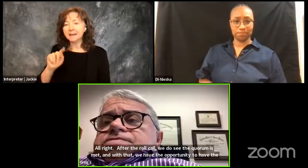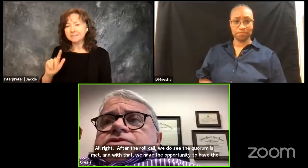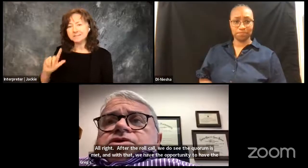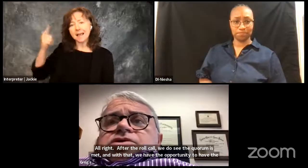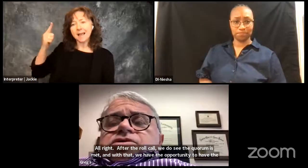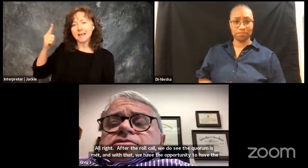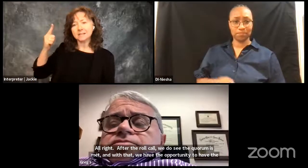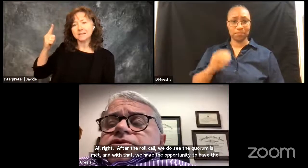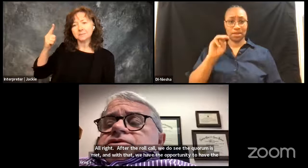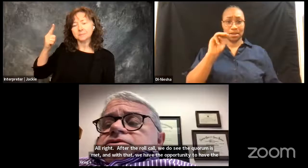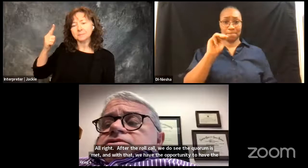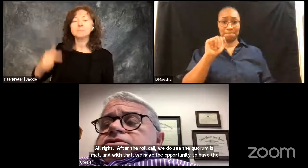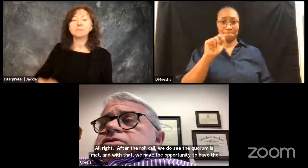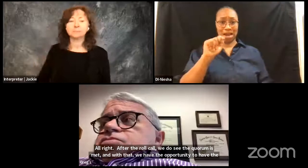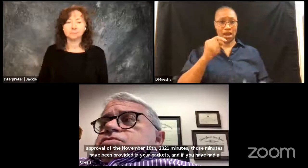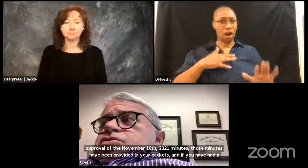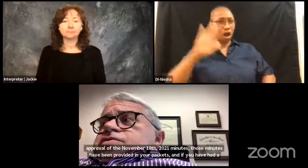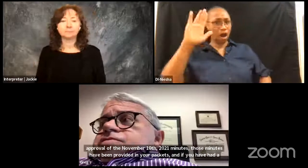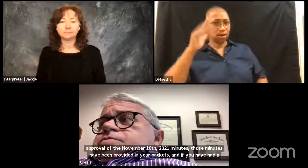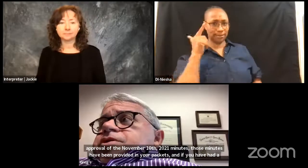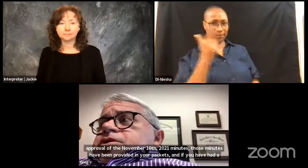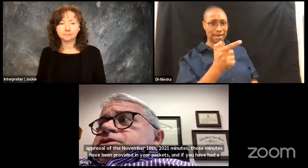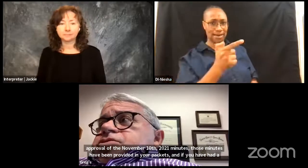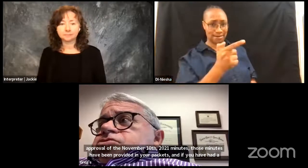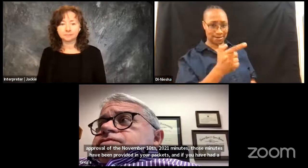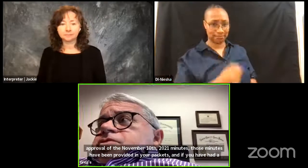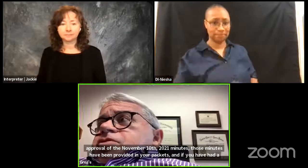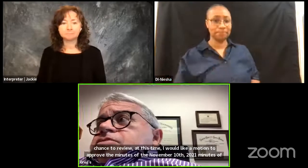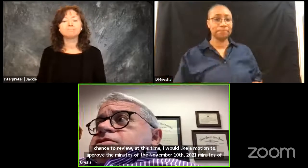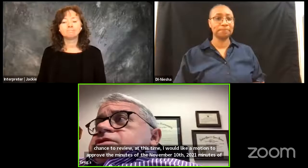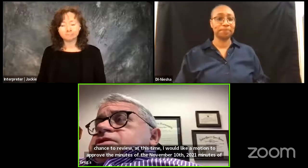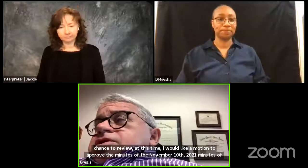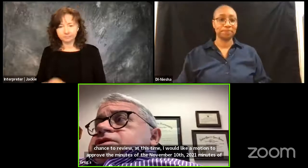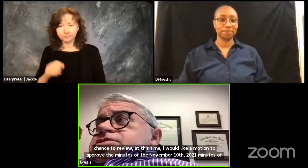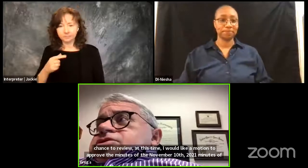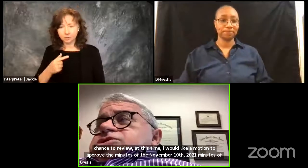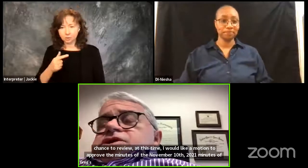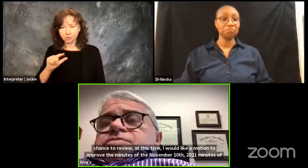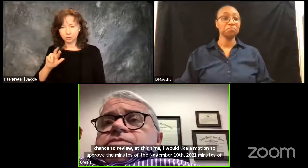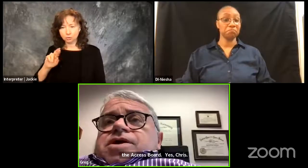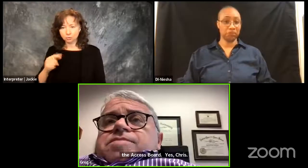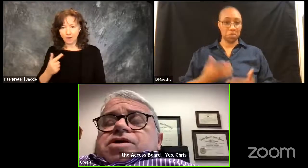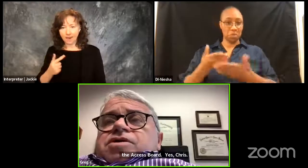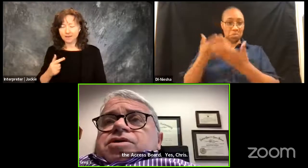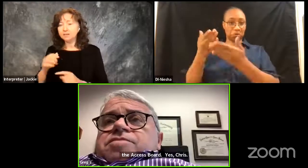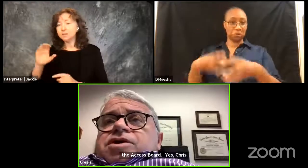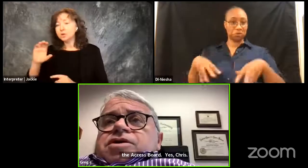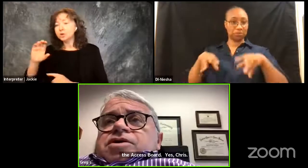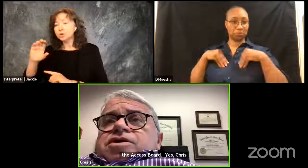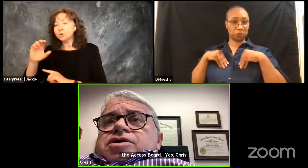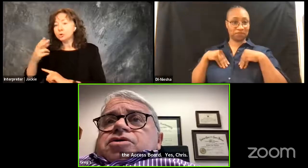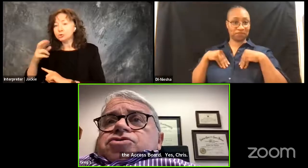Moved by Christopher Hart and seconded by Matt McCollough.